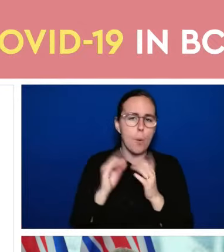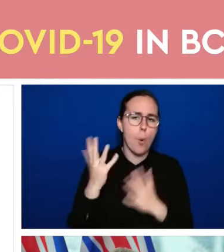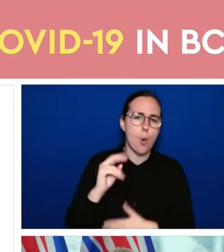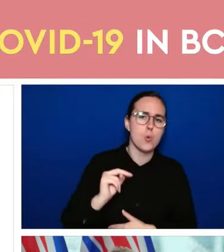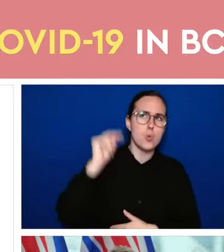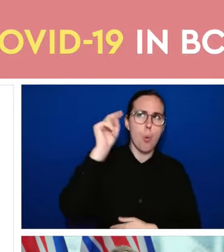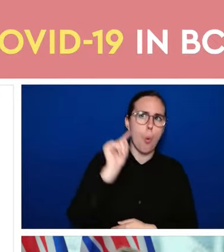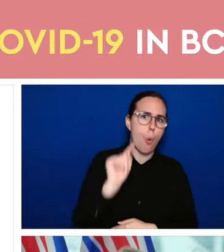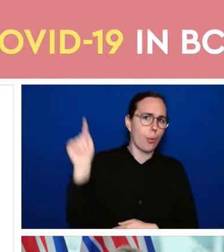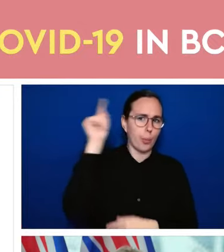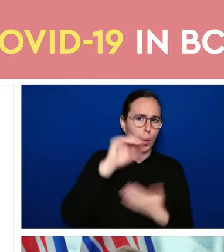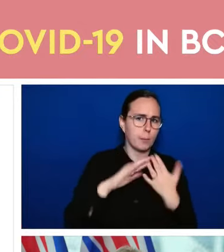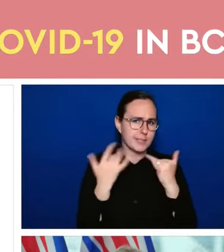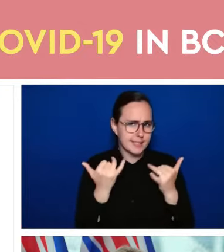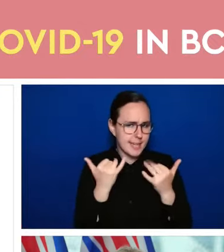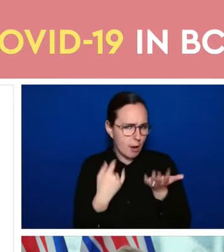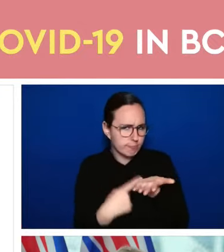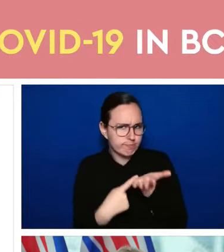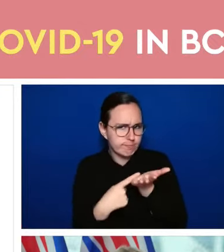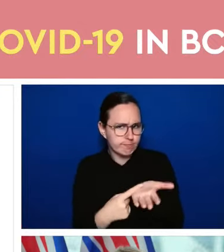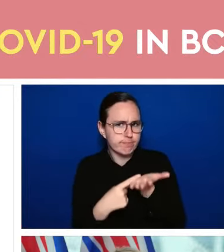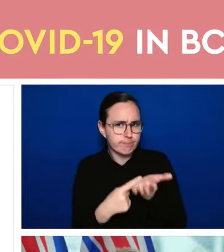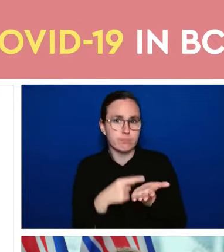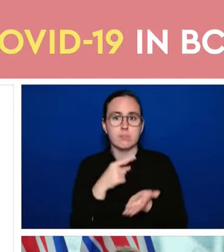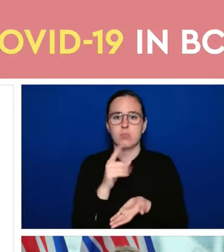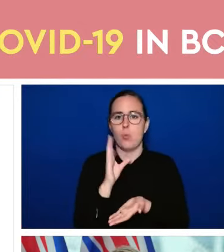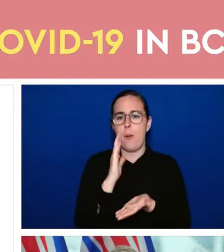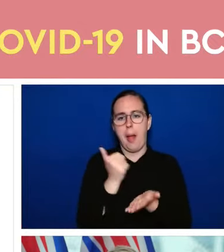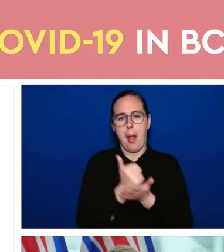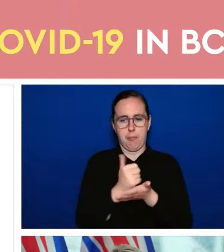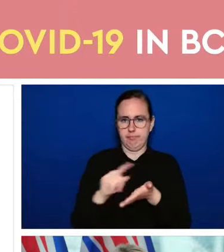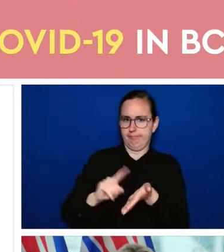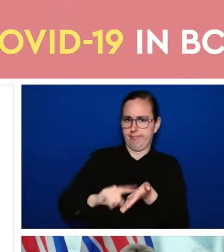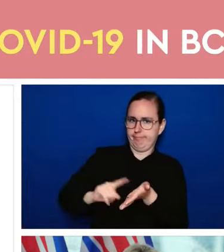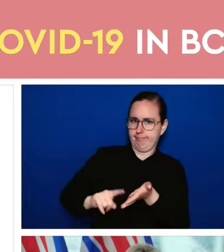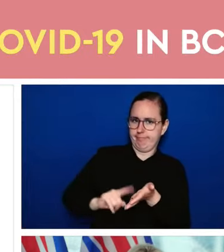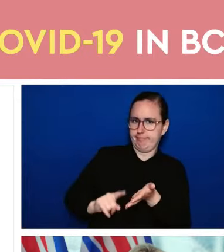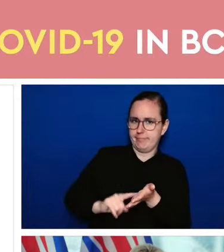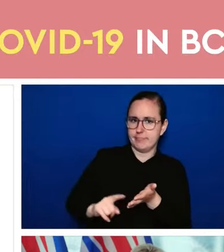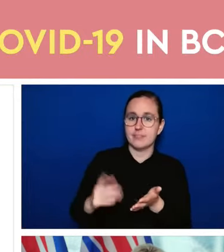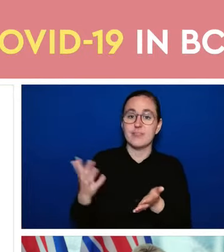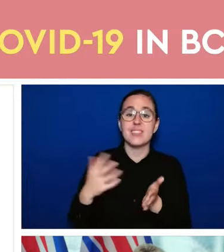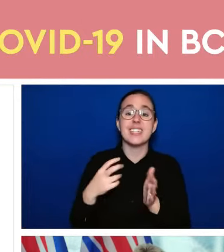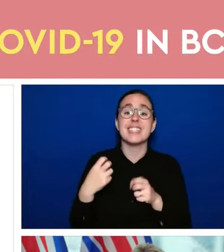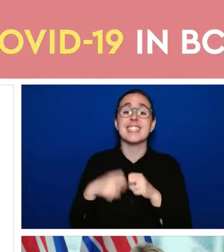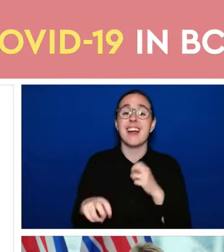it would be really helpful the challenge has been that- personnel people to work in the